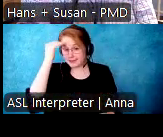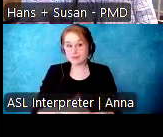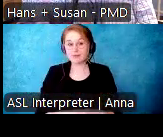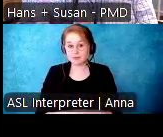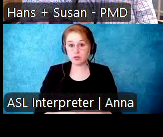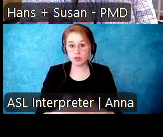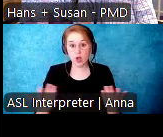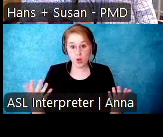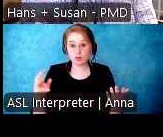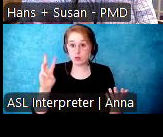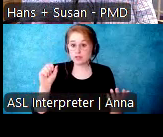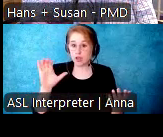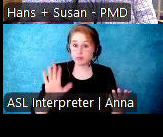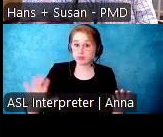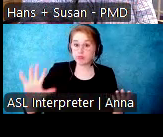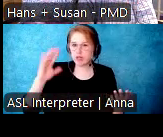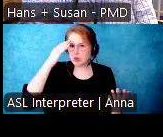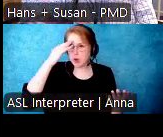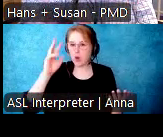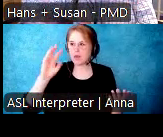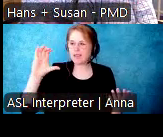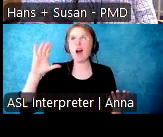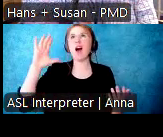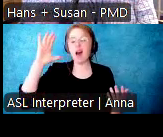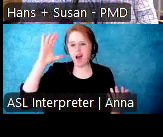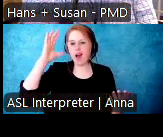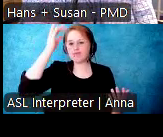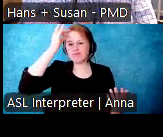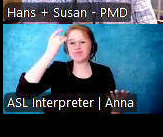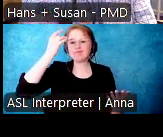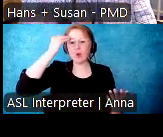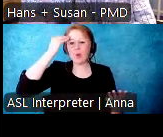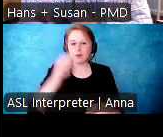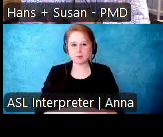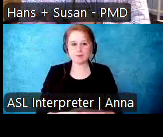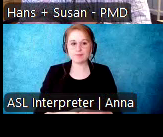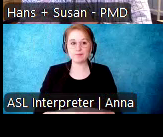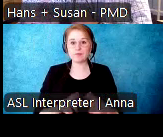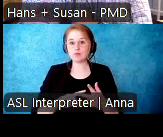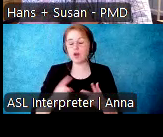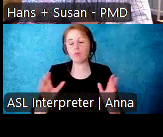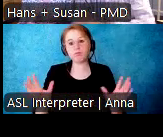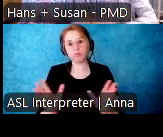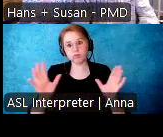WisCaregiver Careers. Always we're trying to drive website traffic with a call to action.